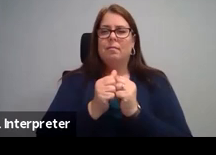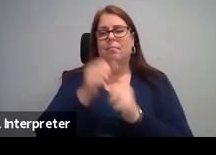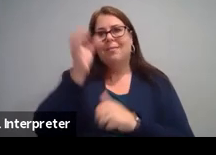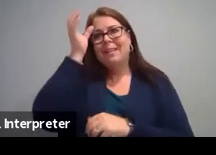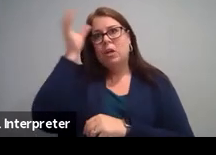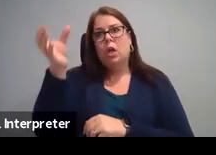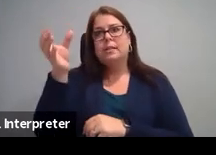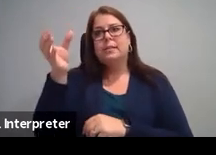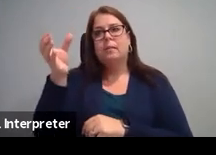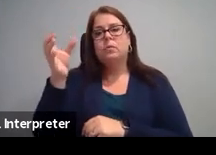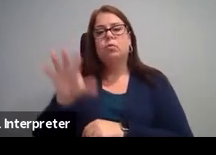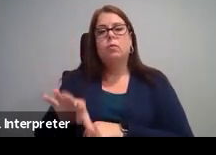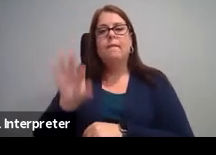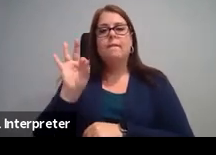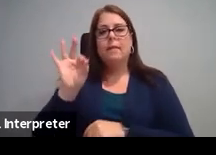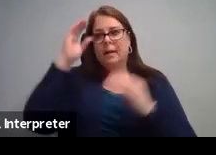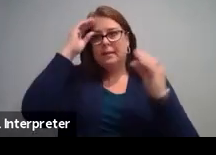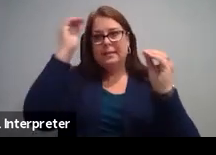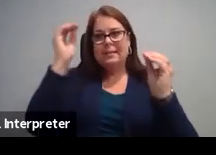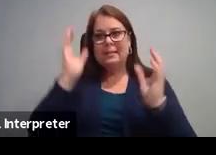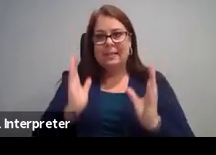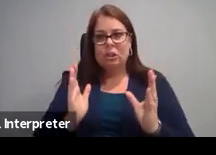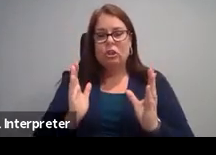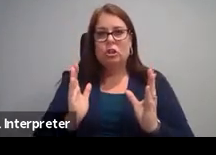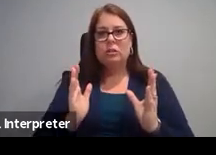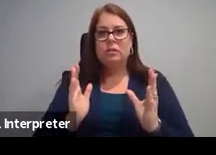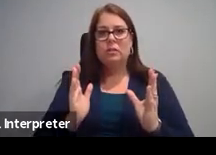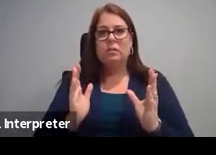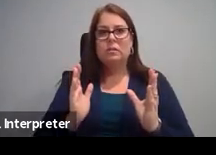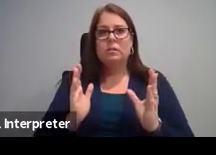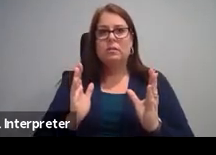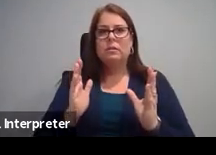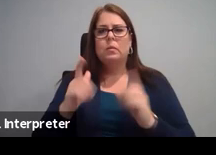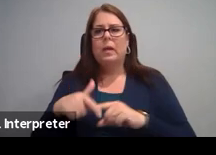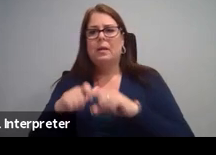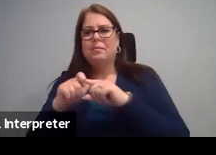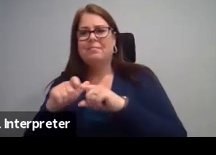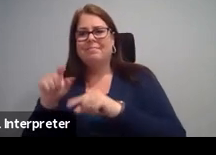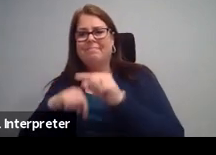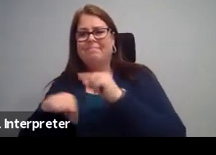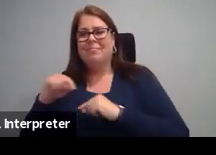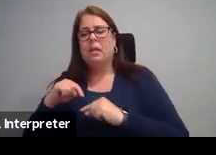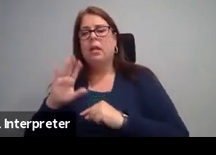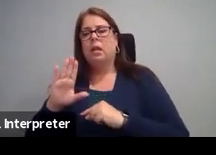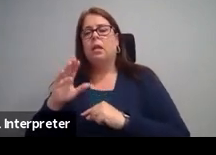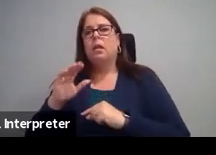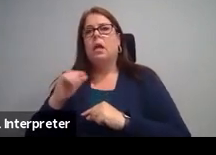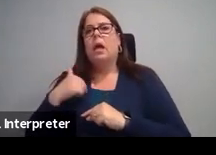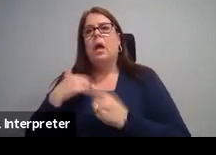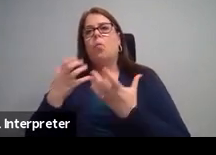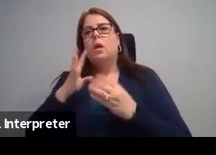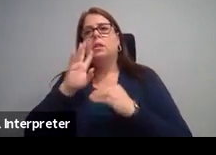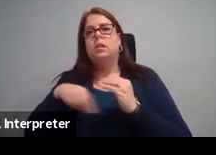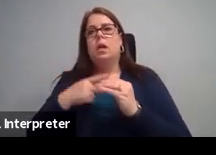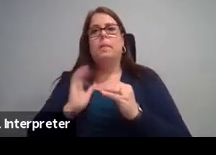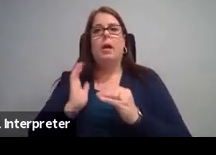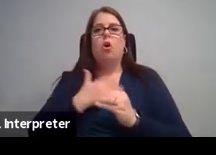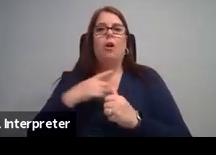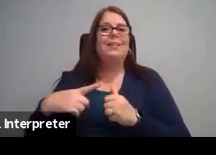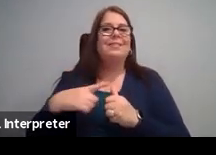Laurie Arnold: Finding a teacher and I actually just wanted to pause to say I want to talk a little bit about our initial concept and then